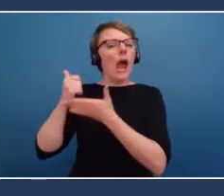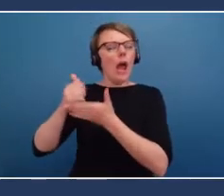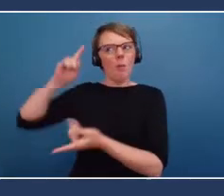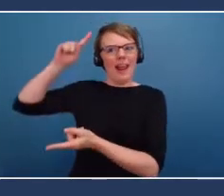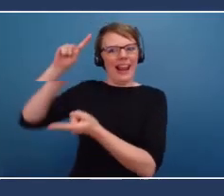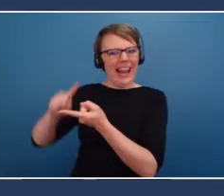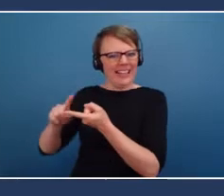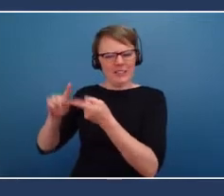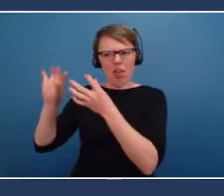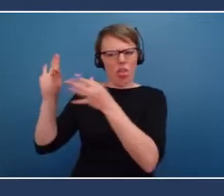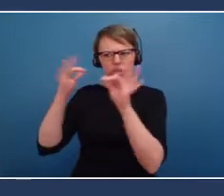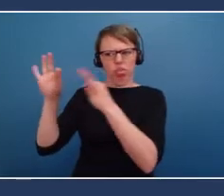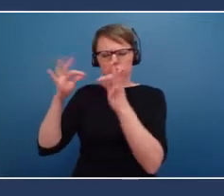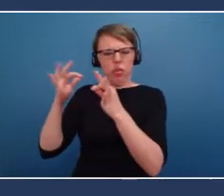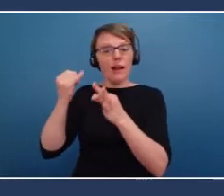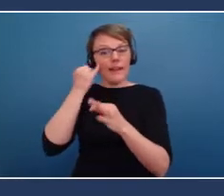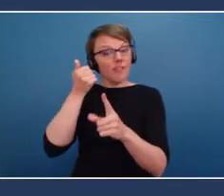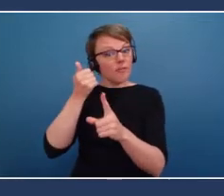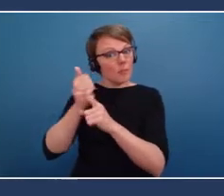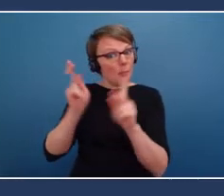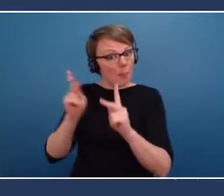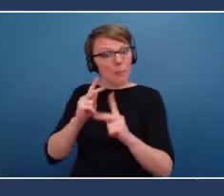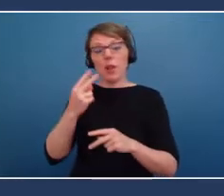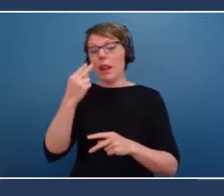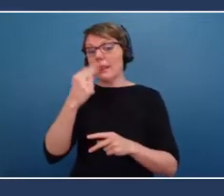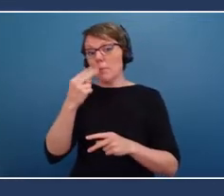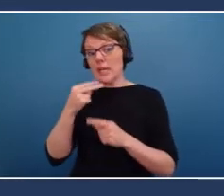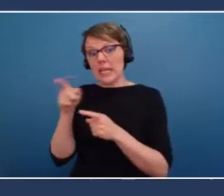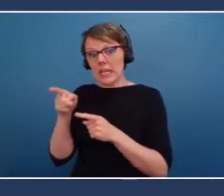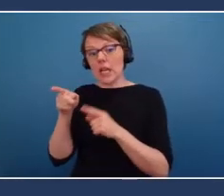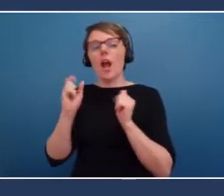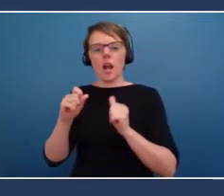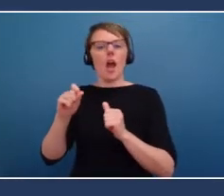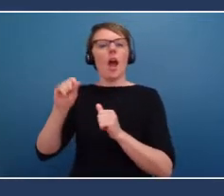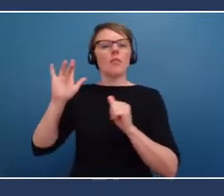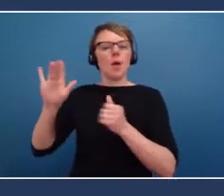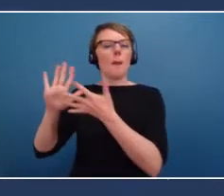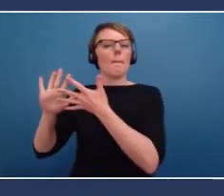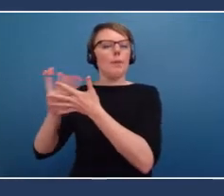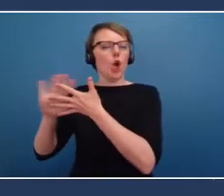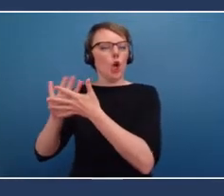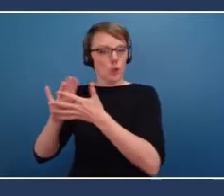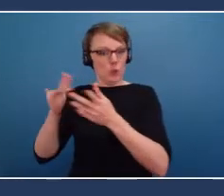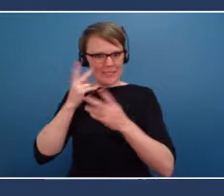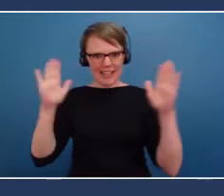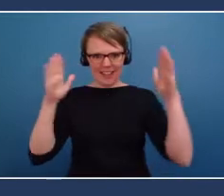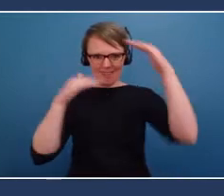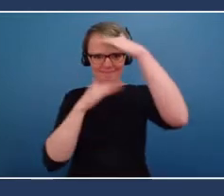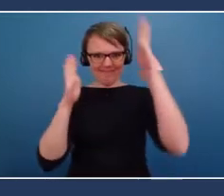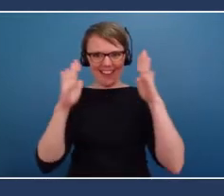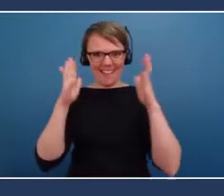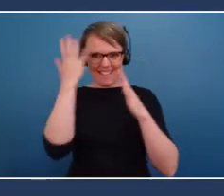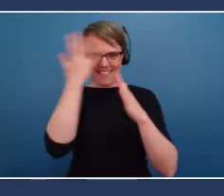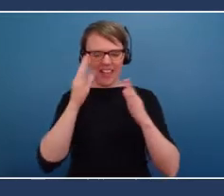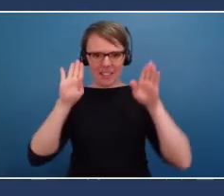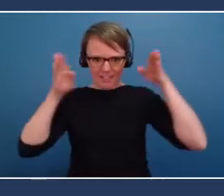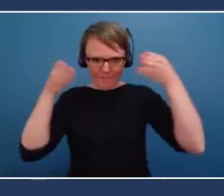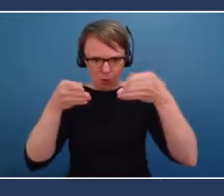you click that button, you will see the face becomes really clearly into focus. That simulates that simple background that we’re really after to make sure